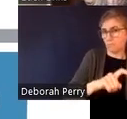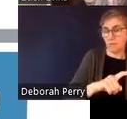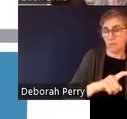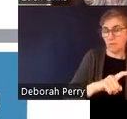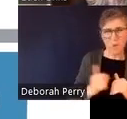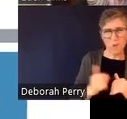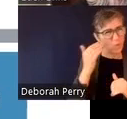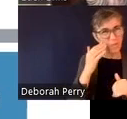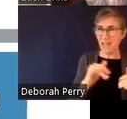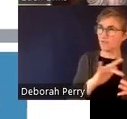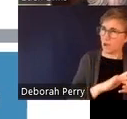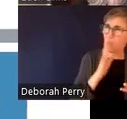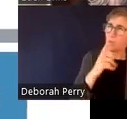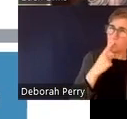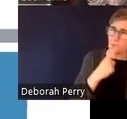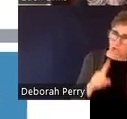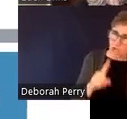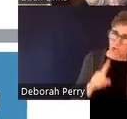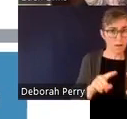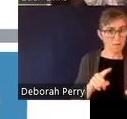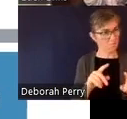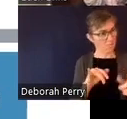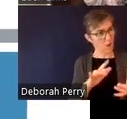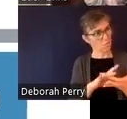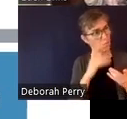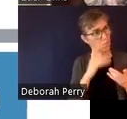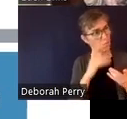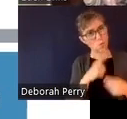but you're not going to know how it works in people - the most common people who are out